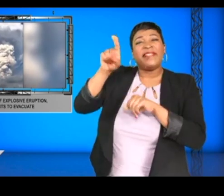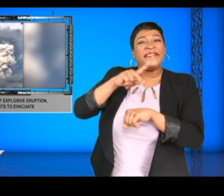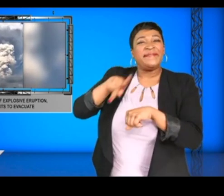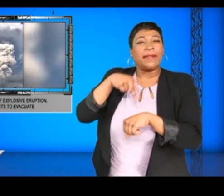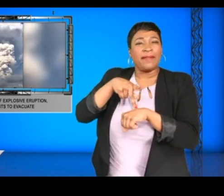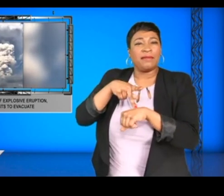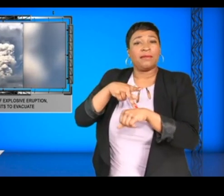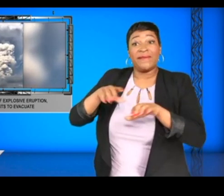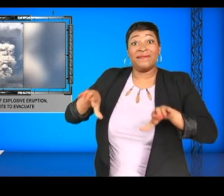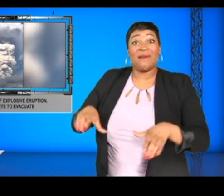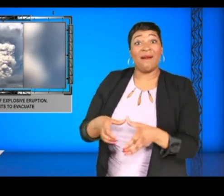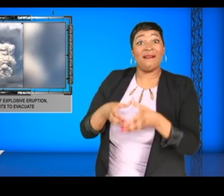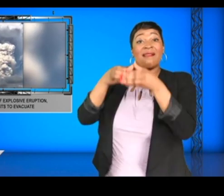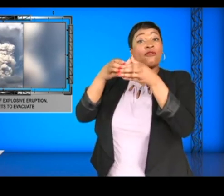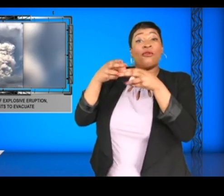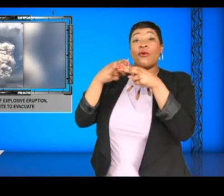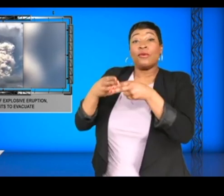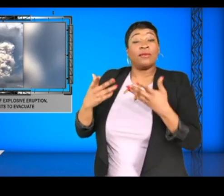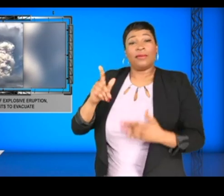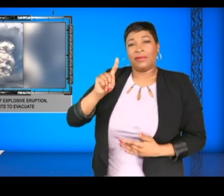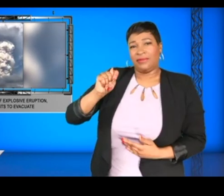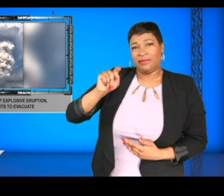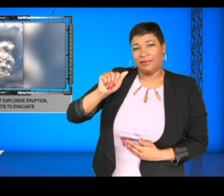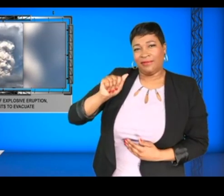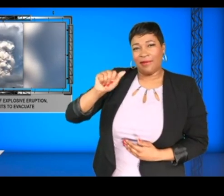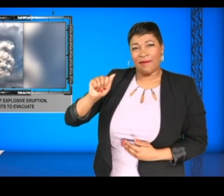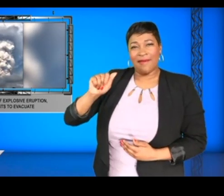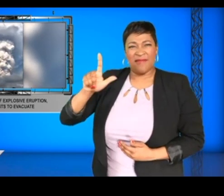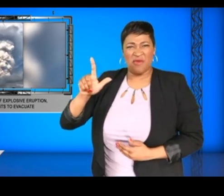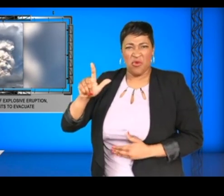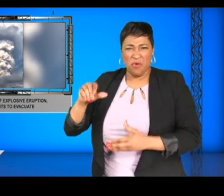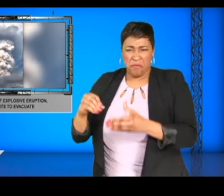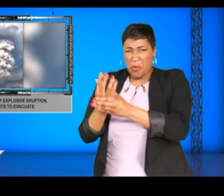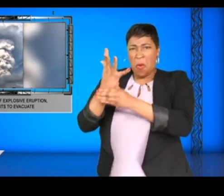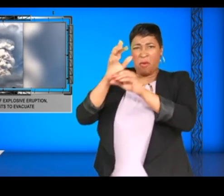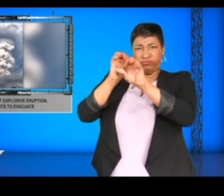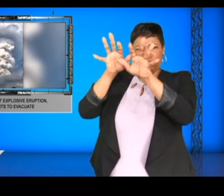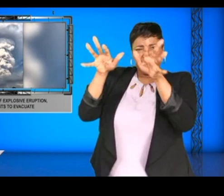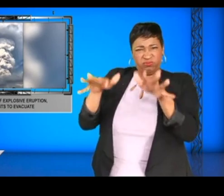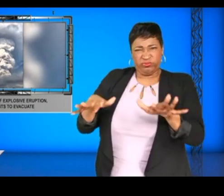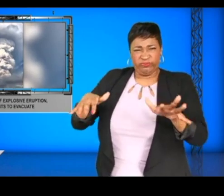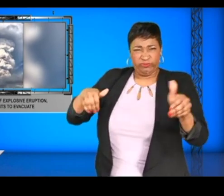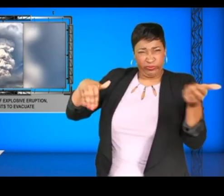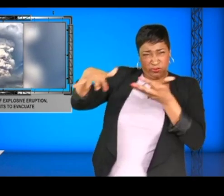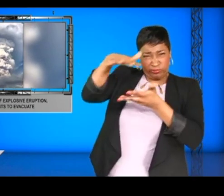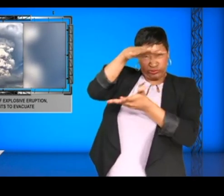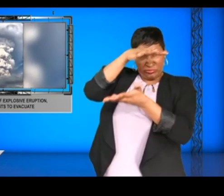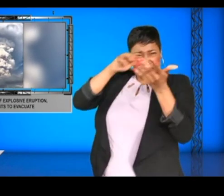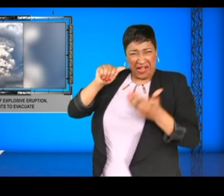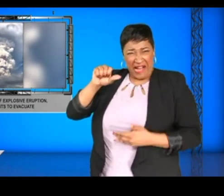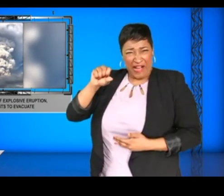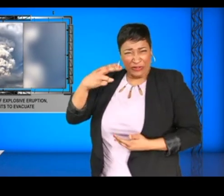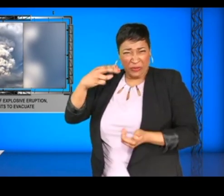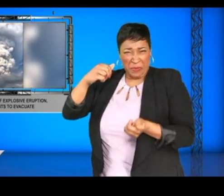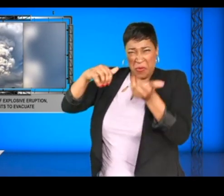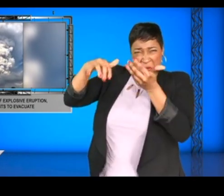On Sunday the Taal volcano erupted in the Philippines, spewing smoke and volcanic ash